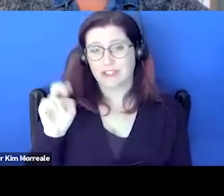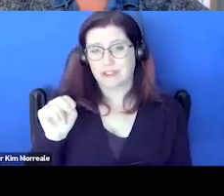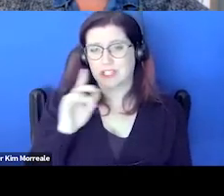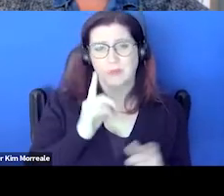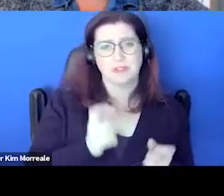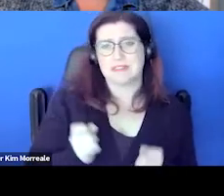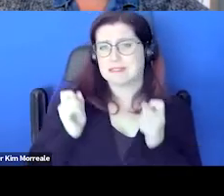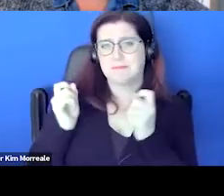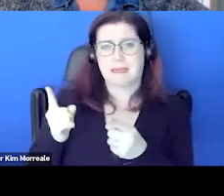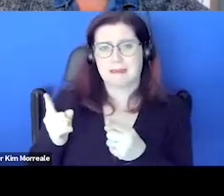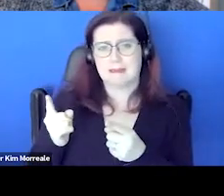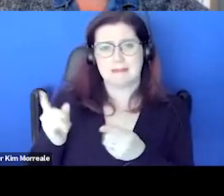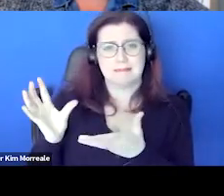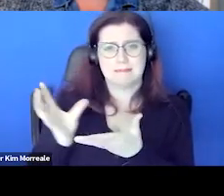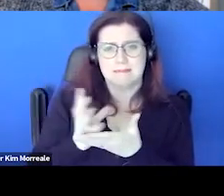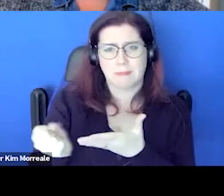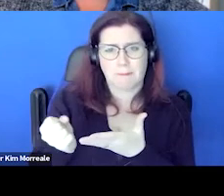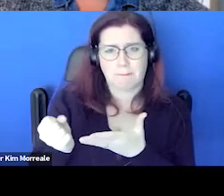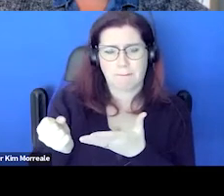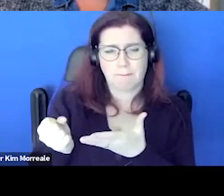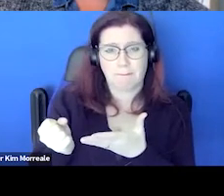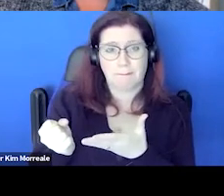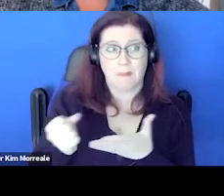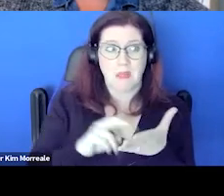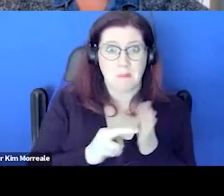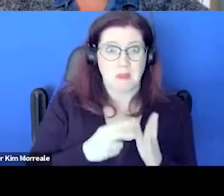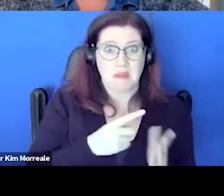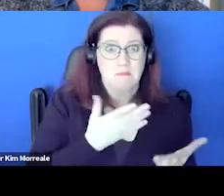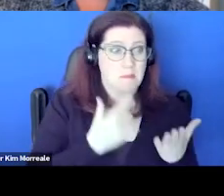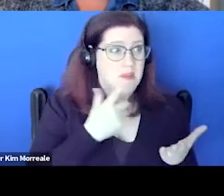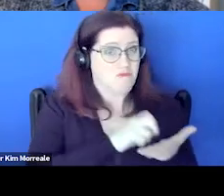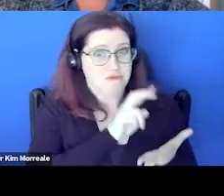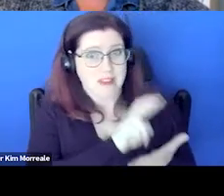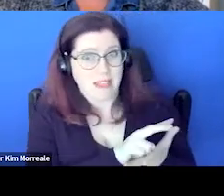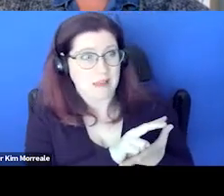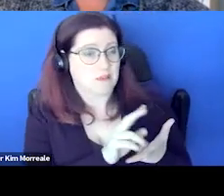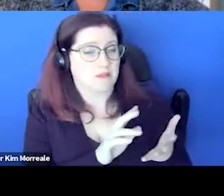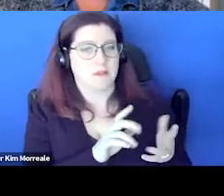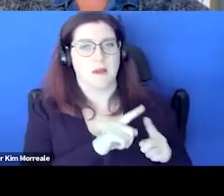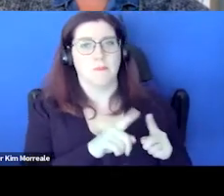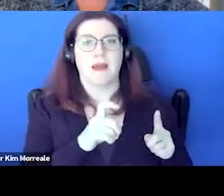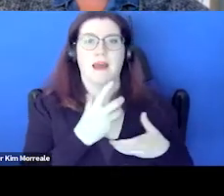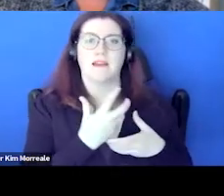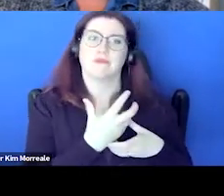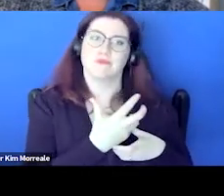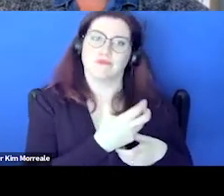And I don't know if it's gonna result in her relapsing," but I had to trust, I mean, just like she had to trust me,